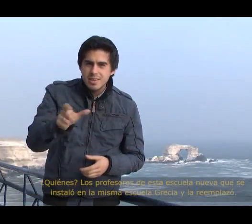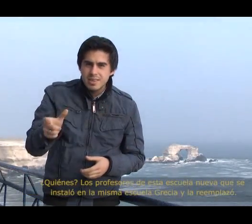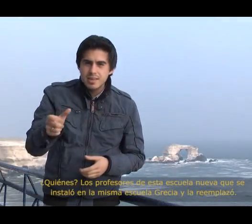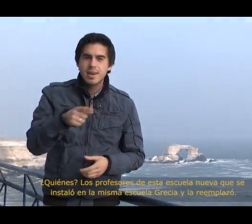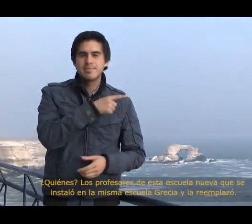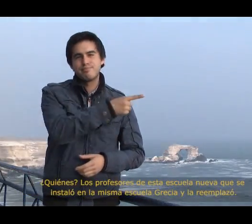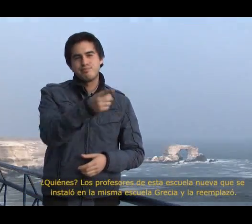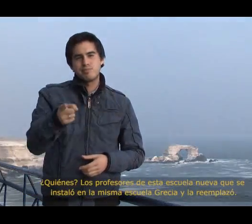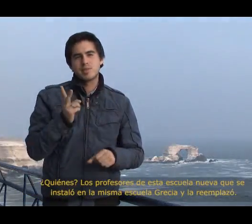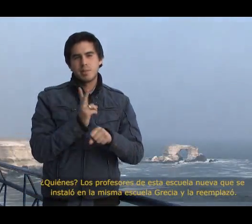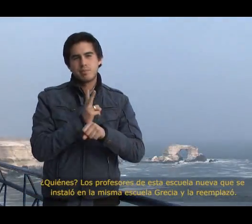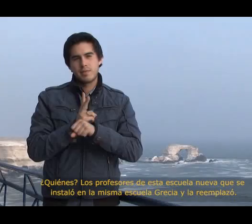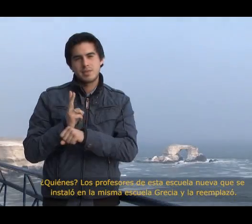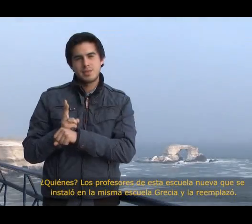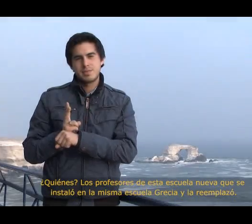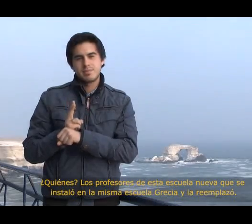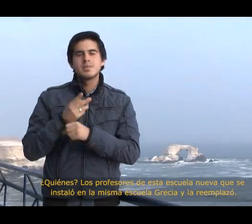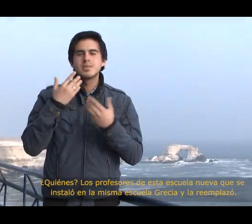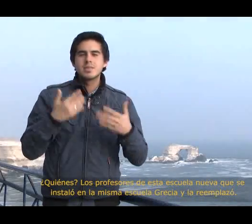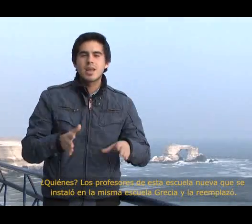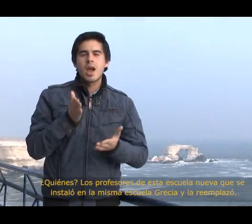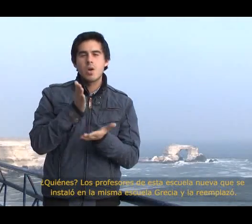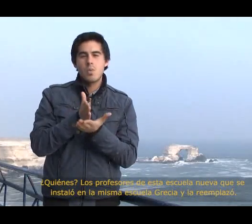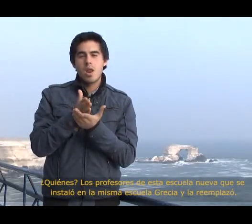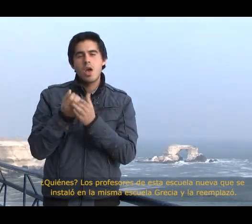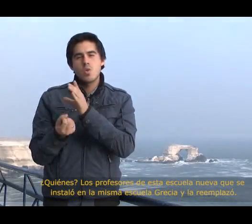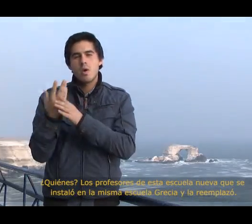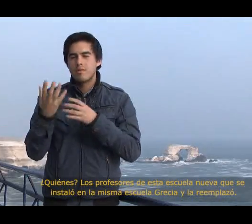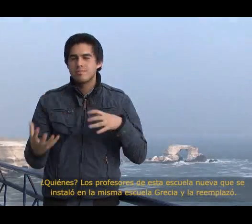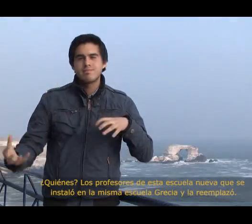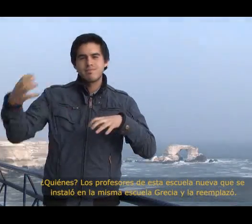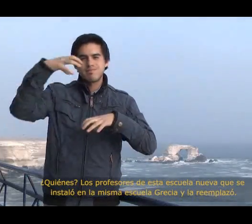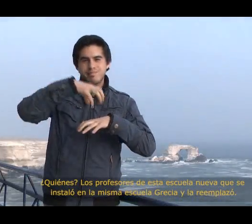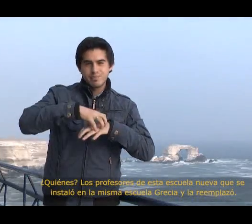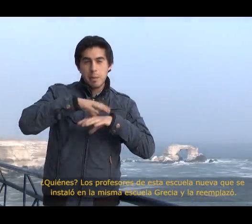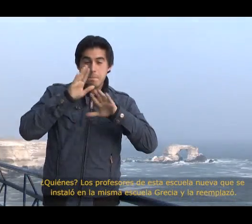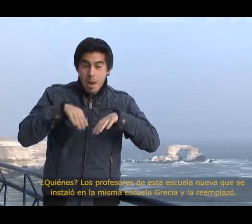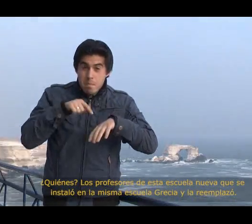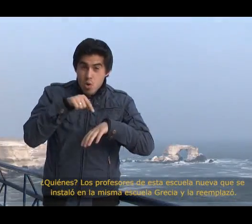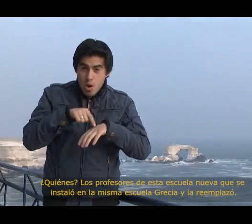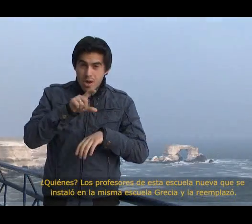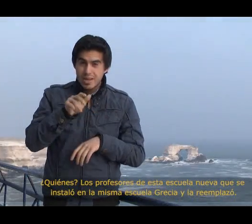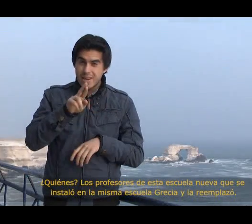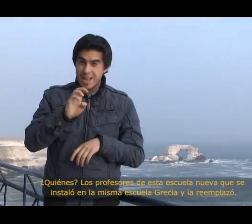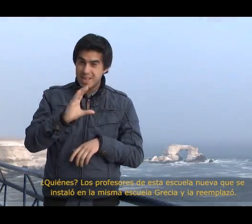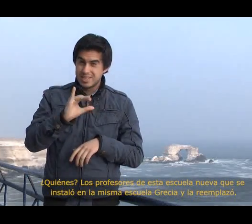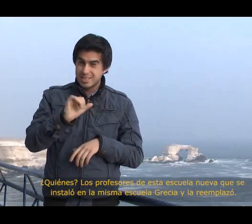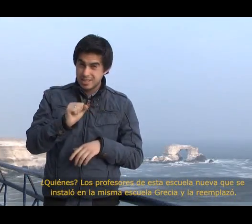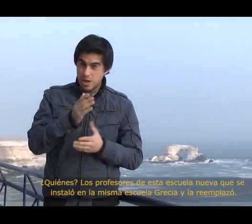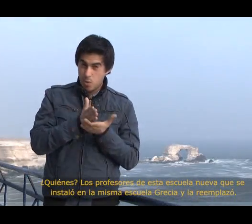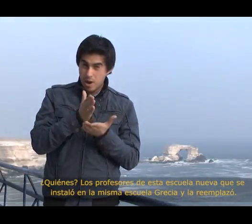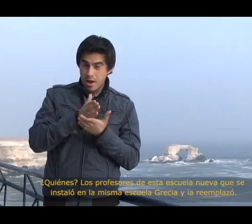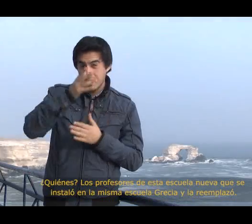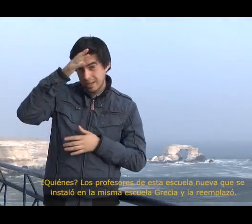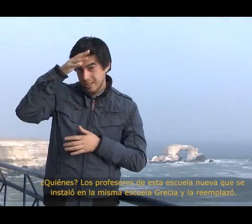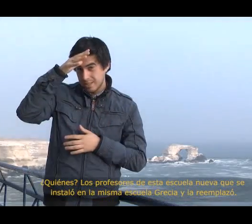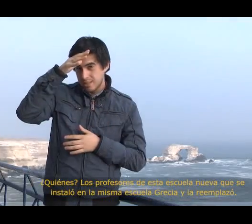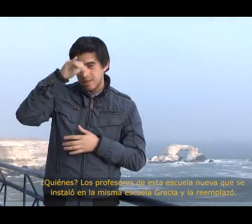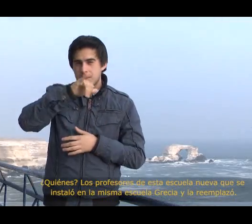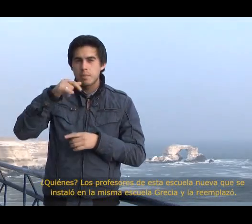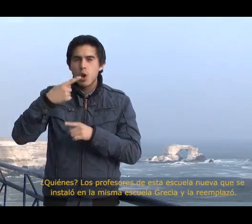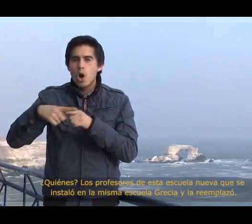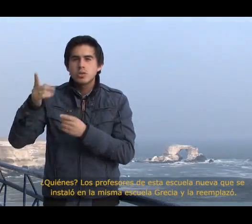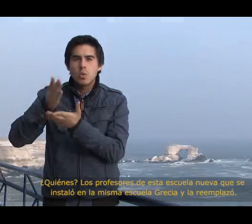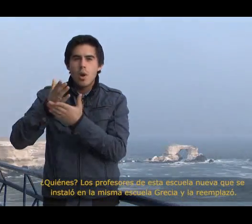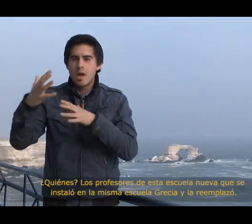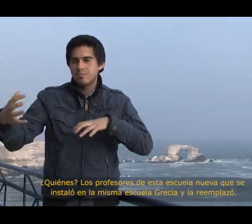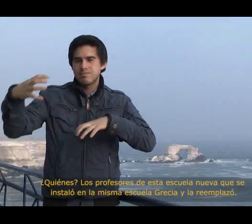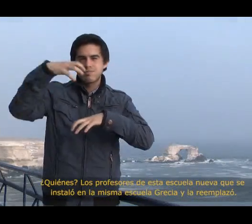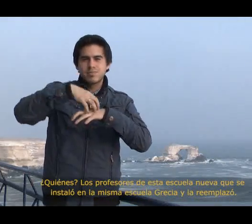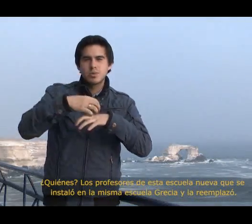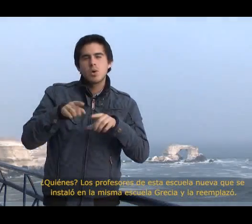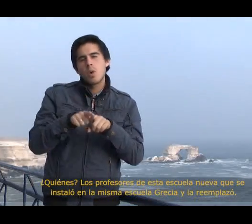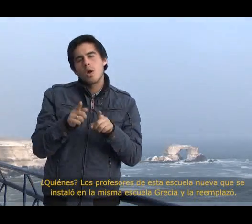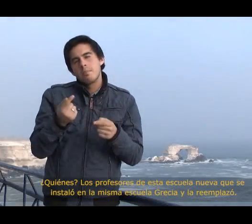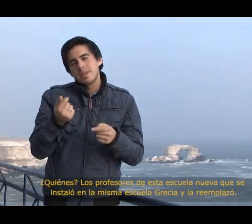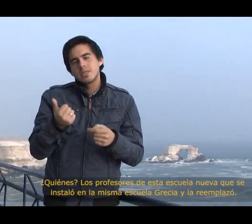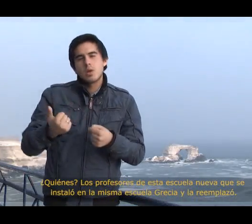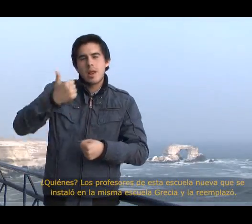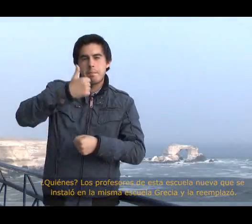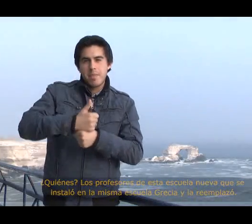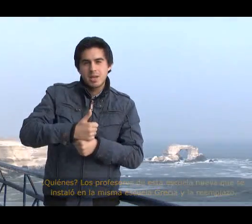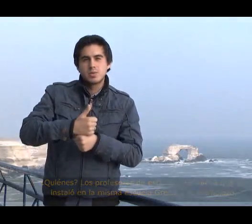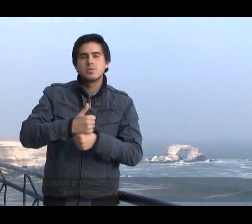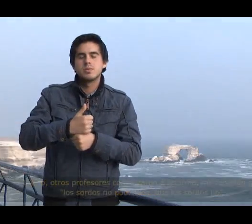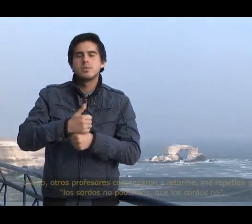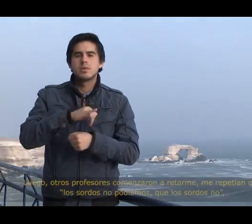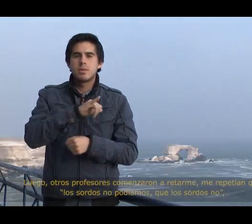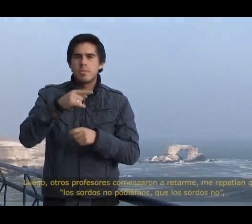The people who told me I couldn’t play were teachers at the new school that replaced my old school Grecia.